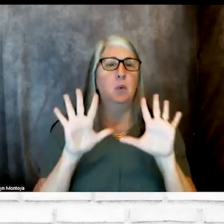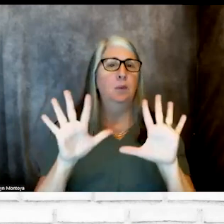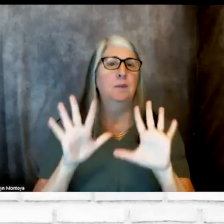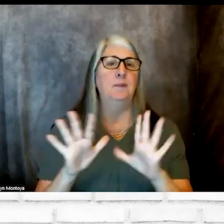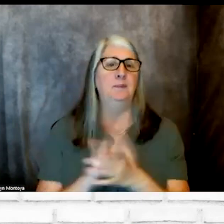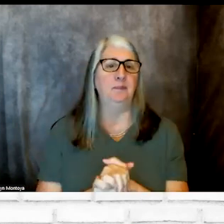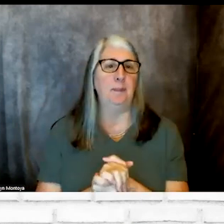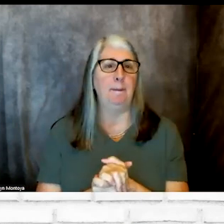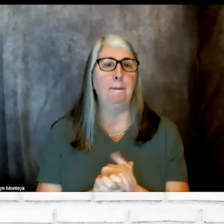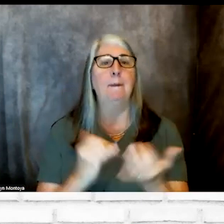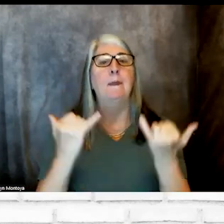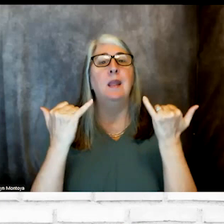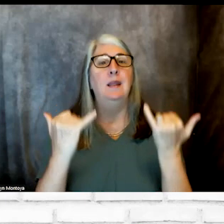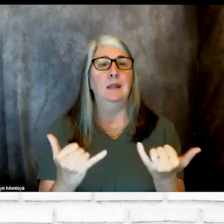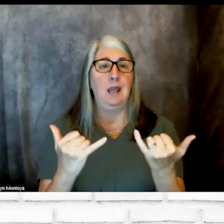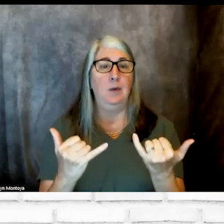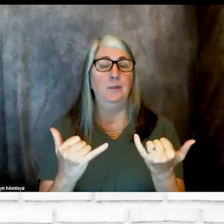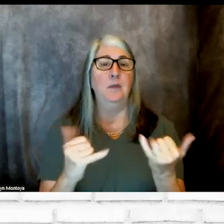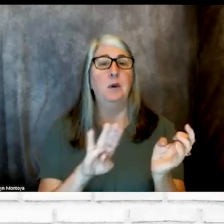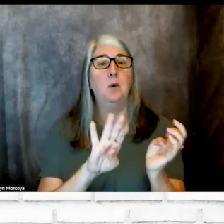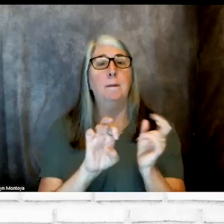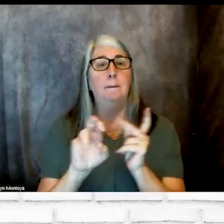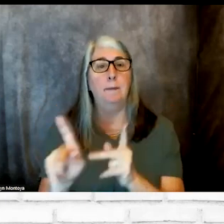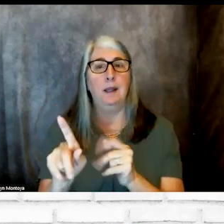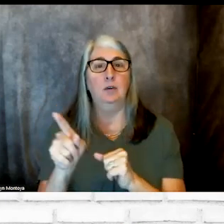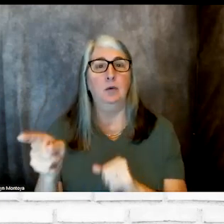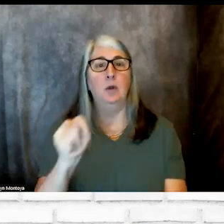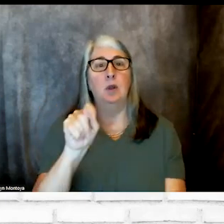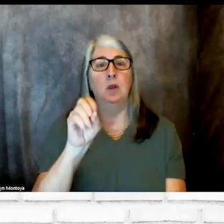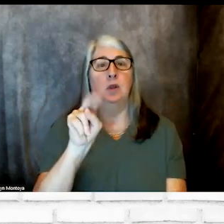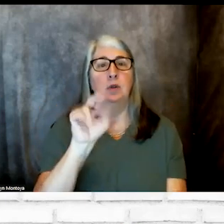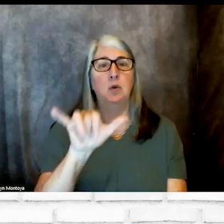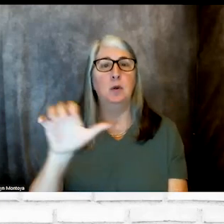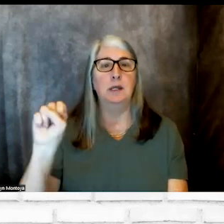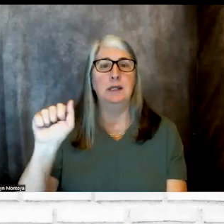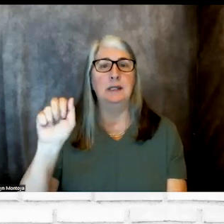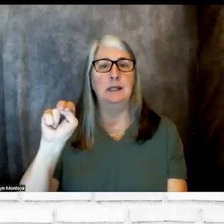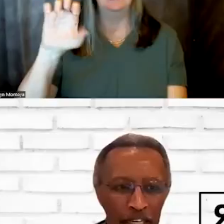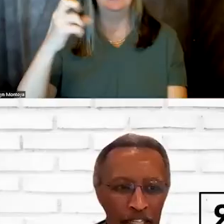I AM GOING TO MOVE BACK TO TONY SANCHEZ. DO YOU HAVE ANY